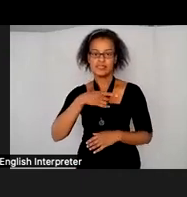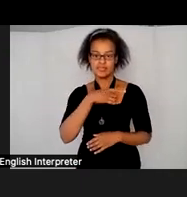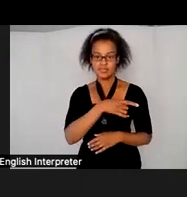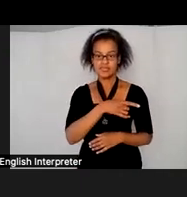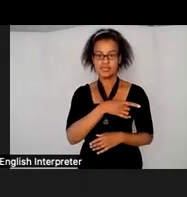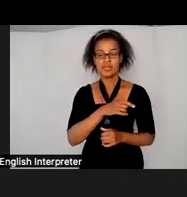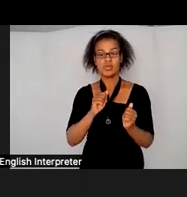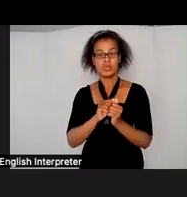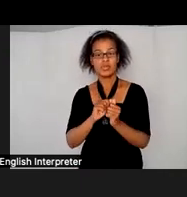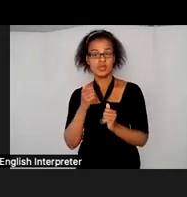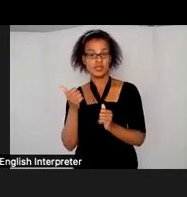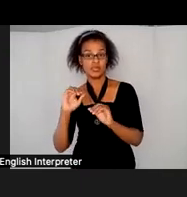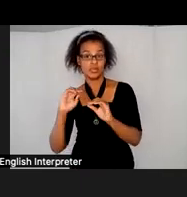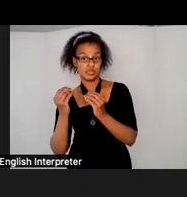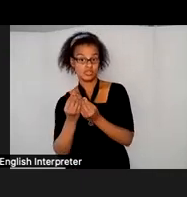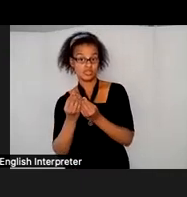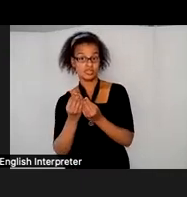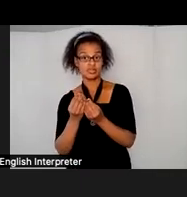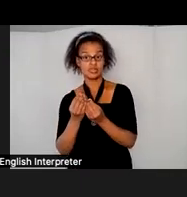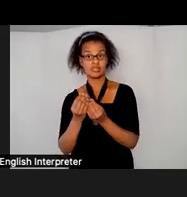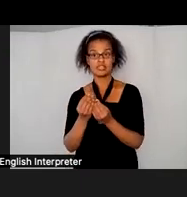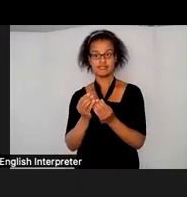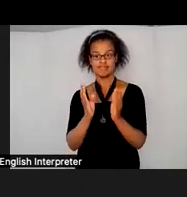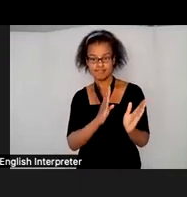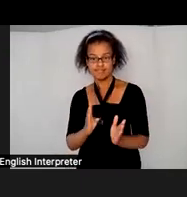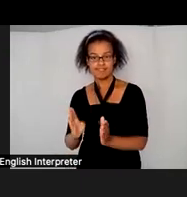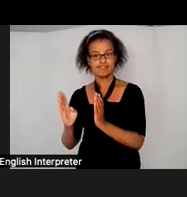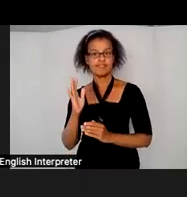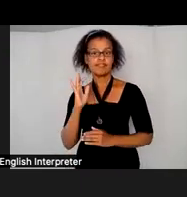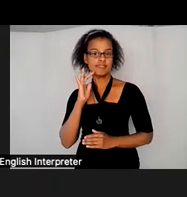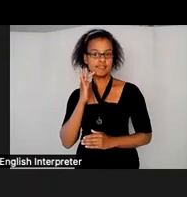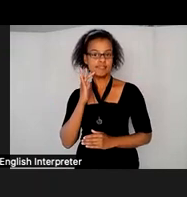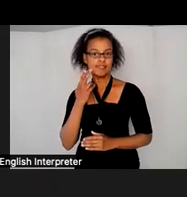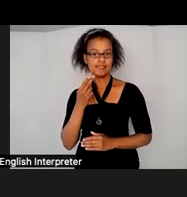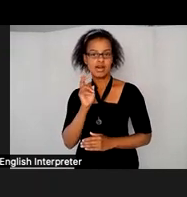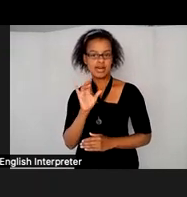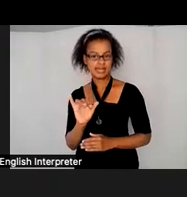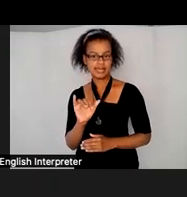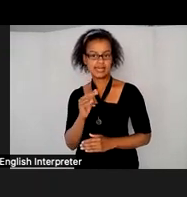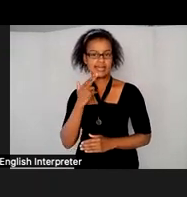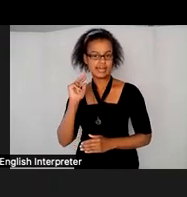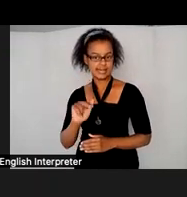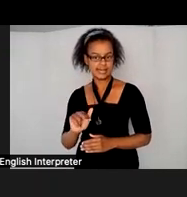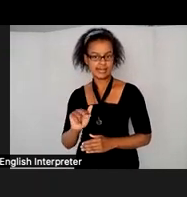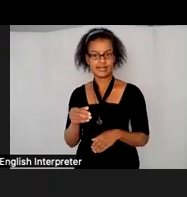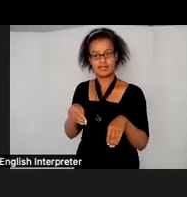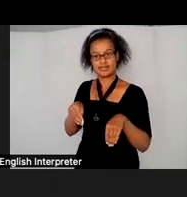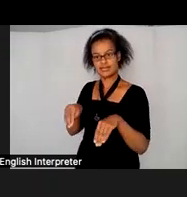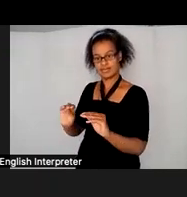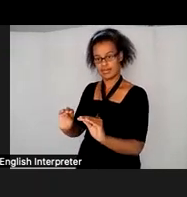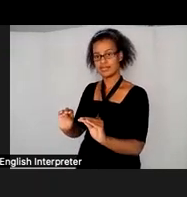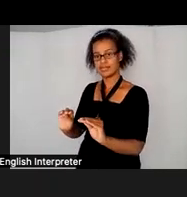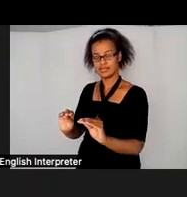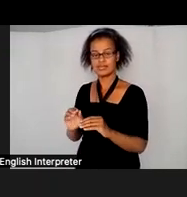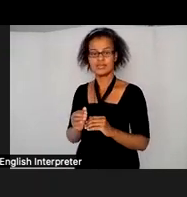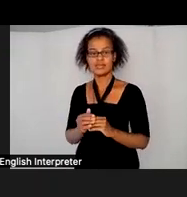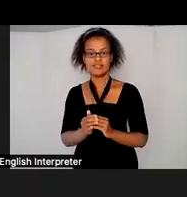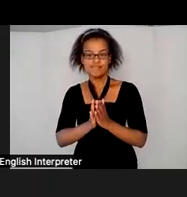And we were always looking for residents to be part of this collective to learn how to